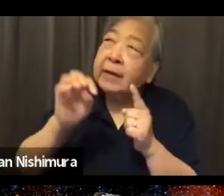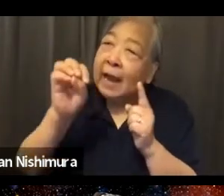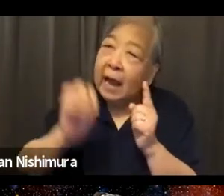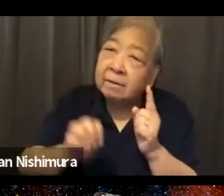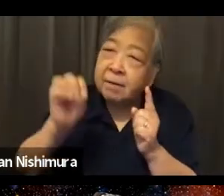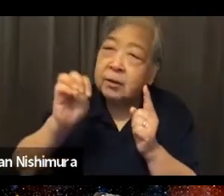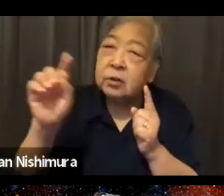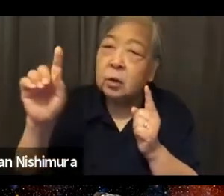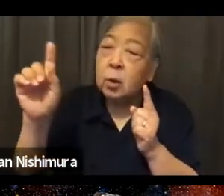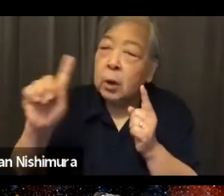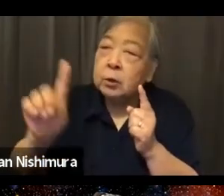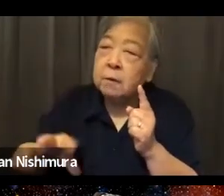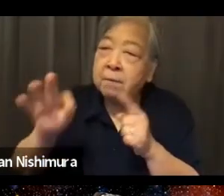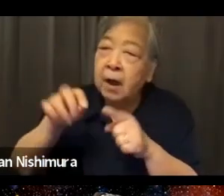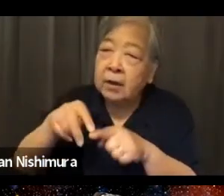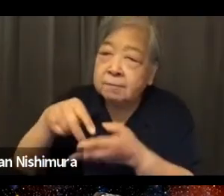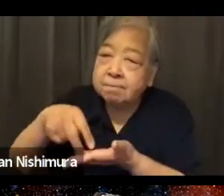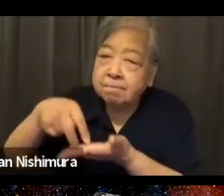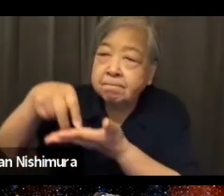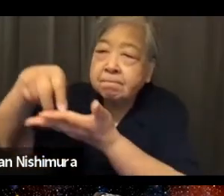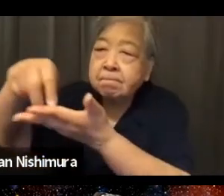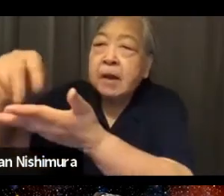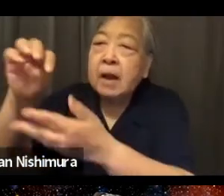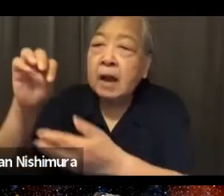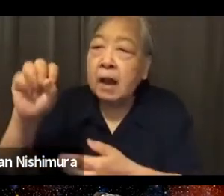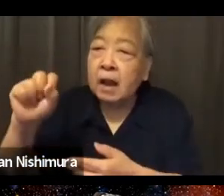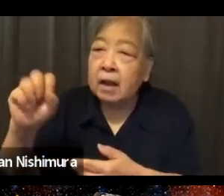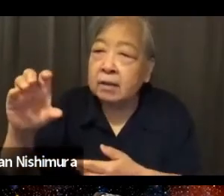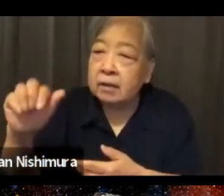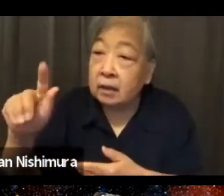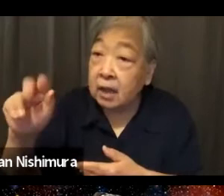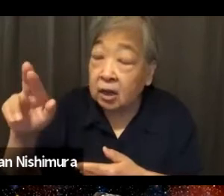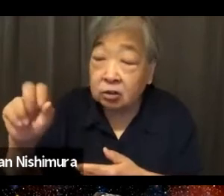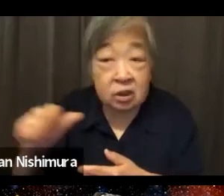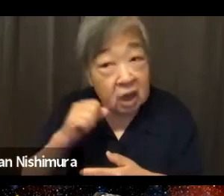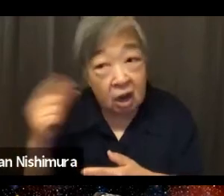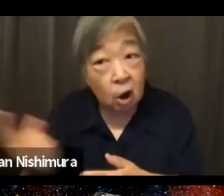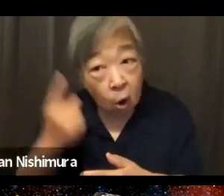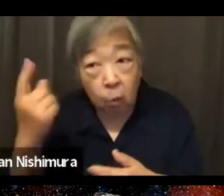different ways to approach the subway, because they're not always available.